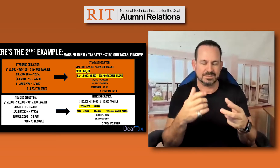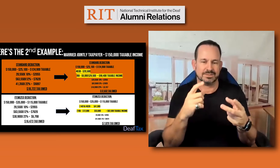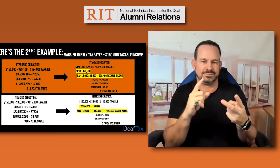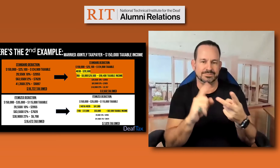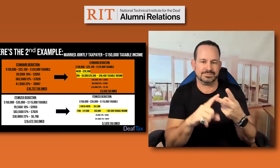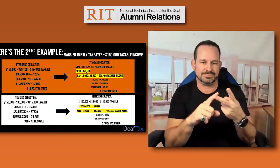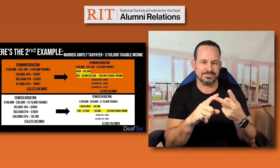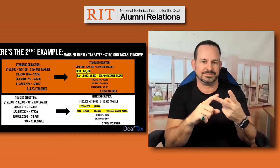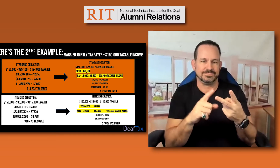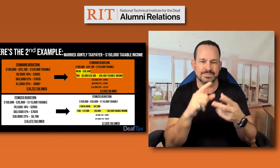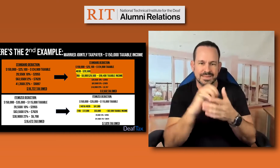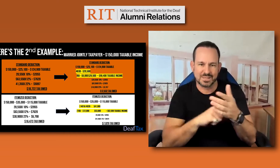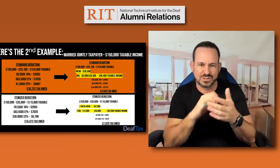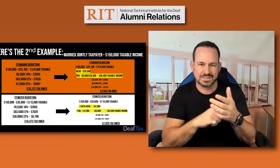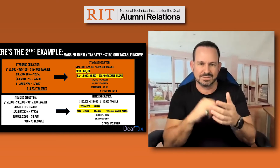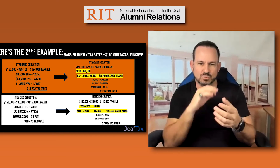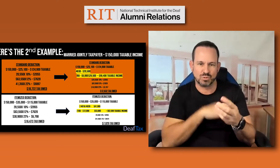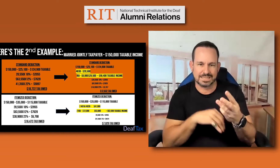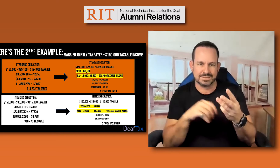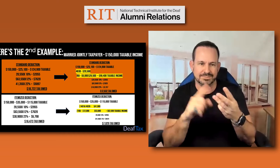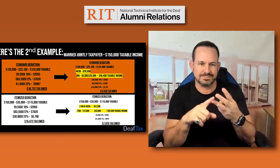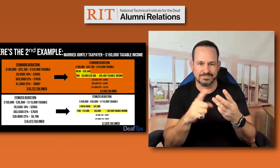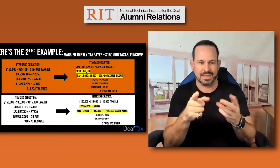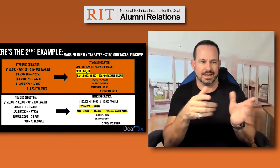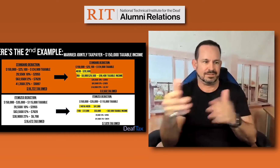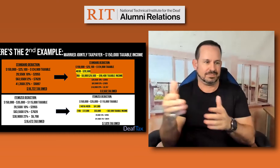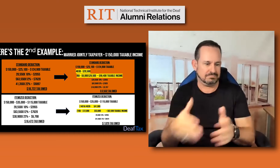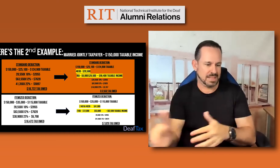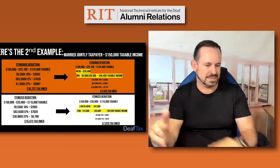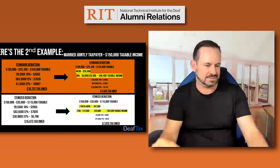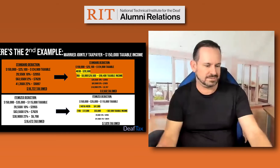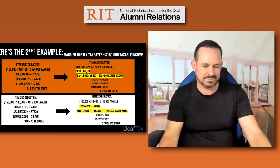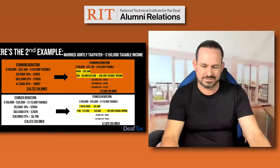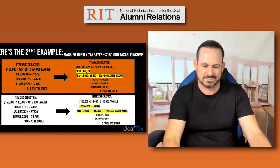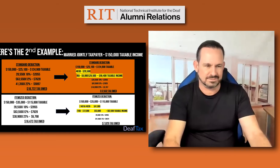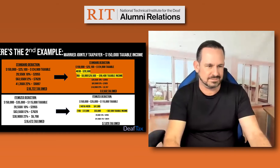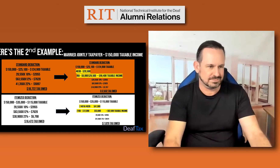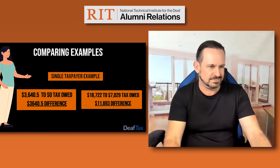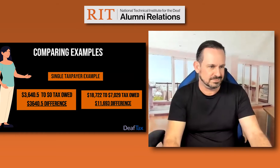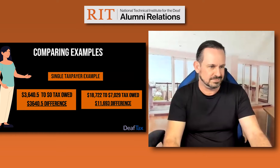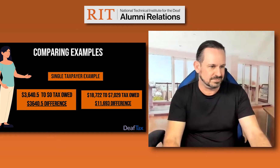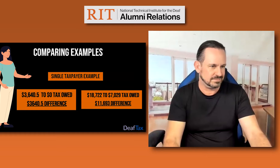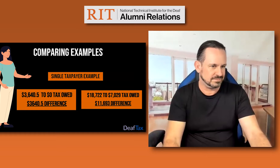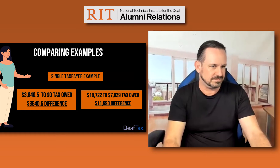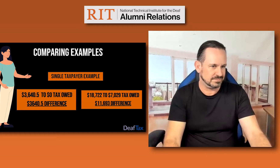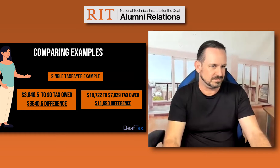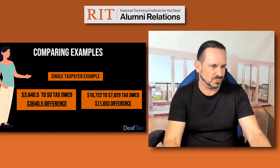It really depends on your tax bracket, what deductions you have, what credits you qualify for.